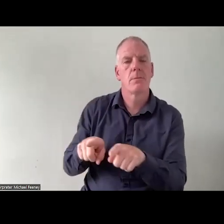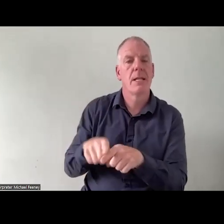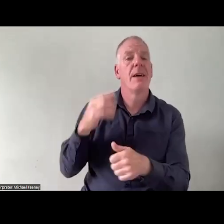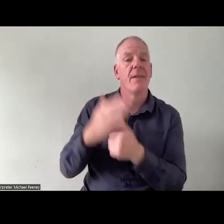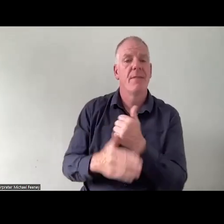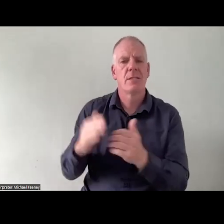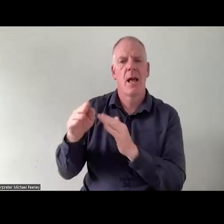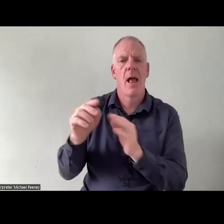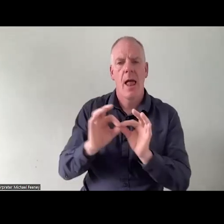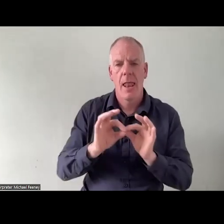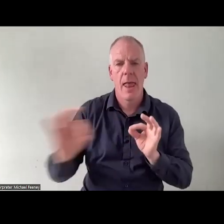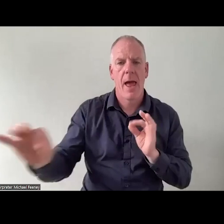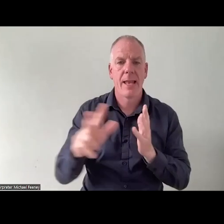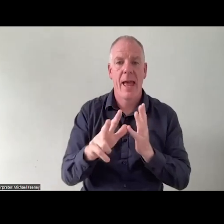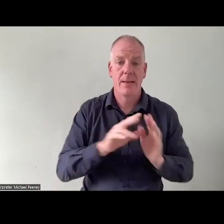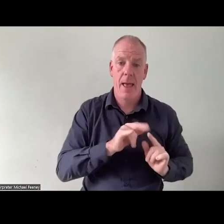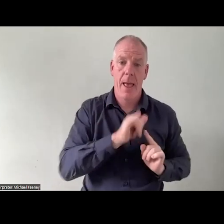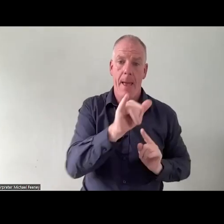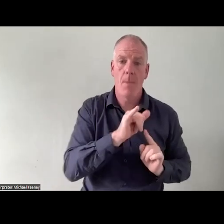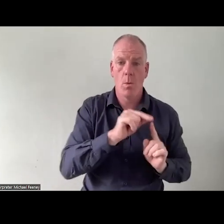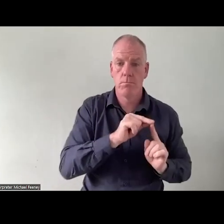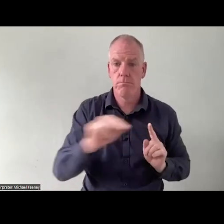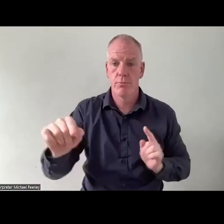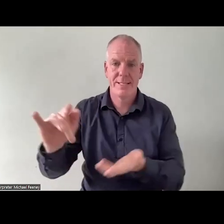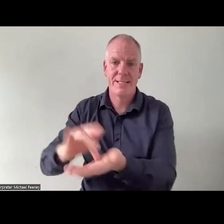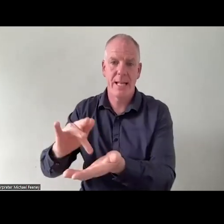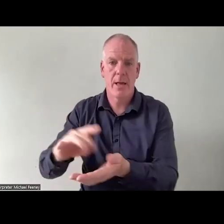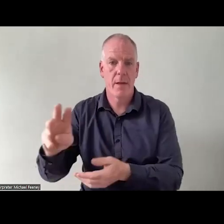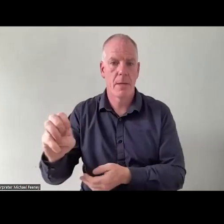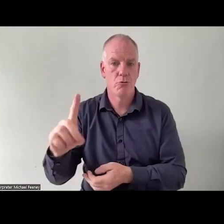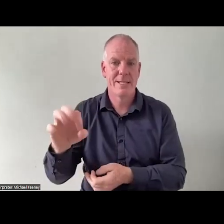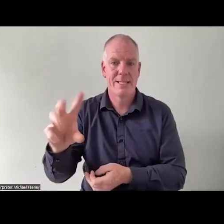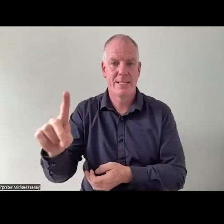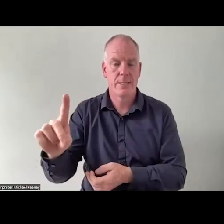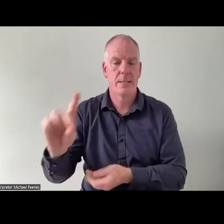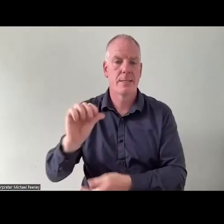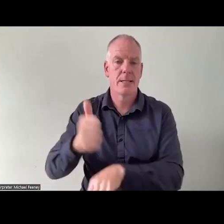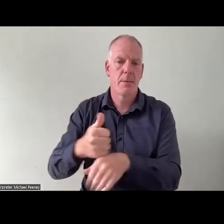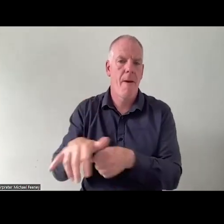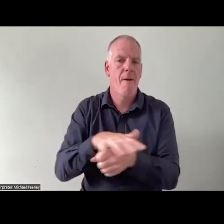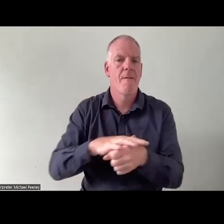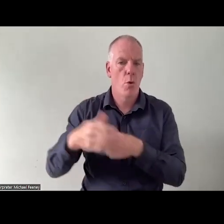which links the airport to the centre of Madrid, where they have created a full implementation of NaviLens,